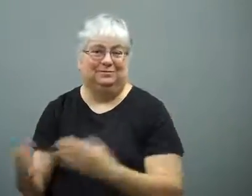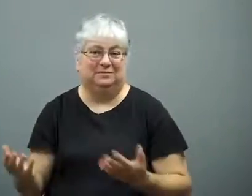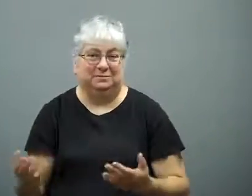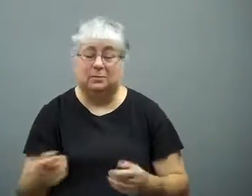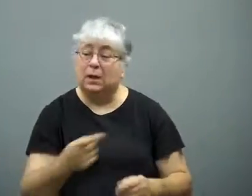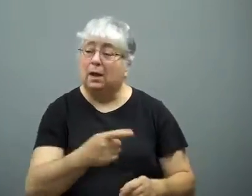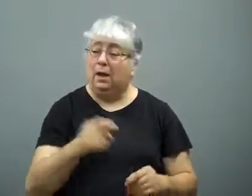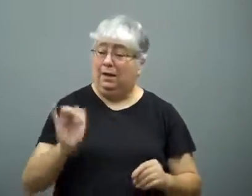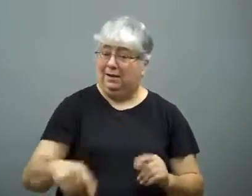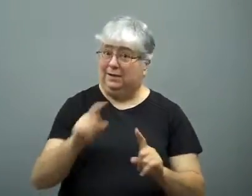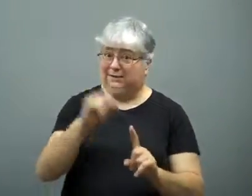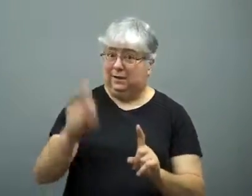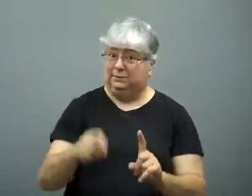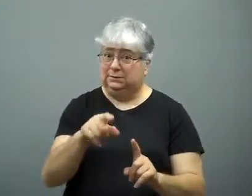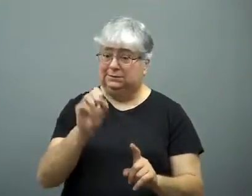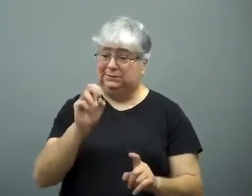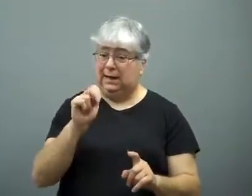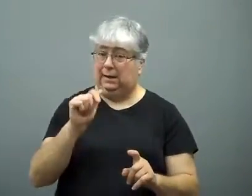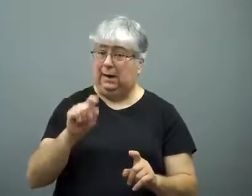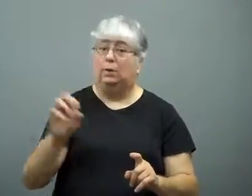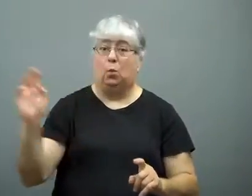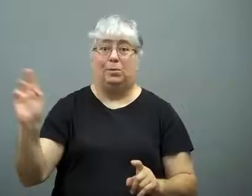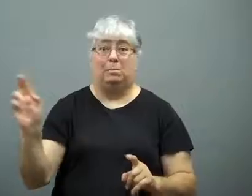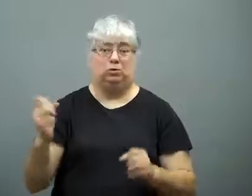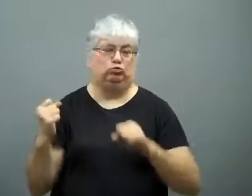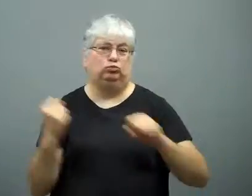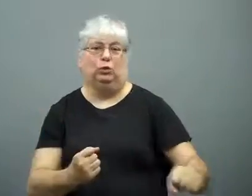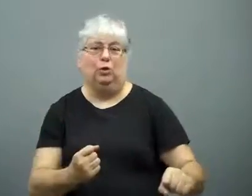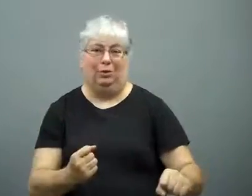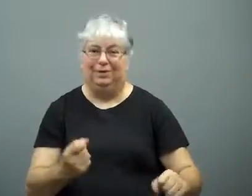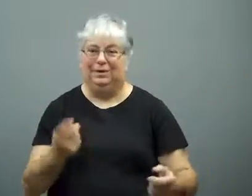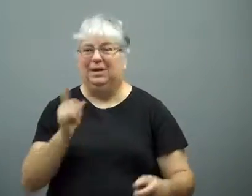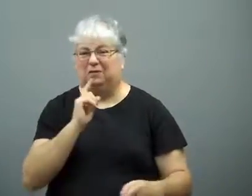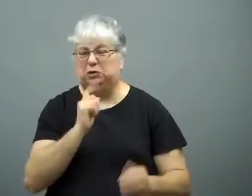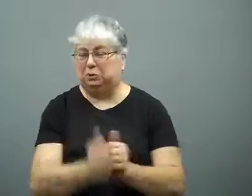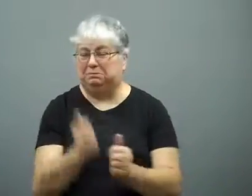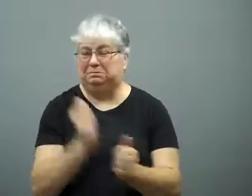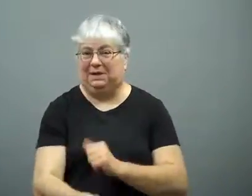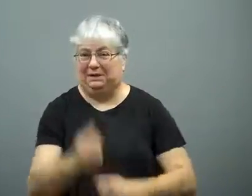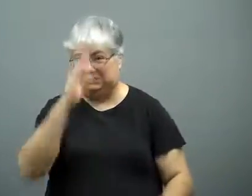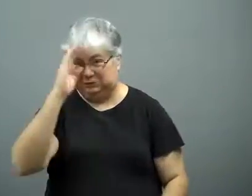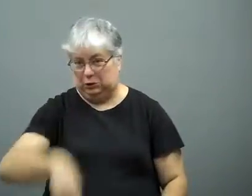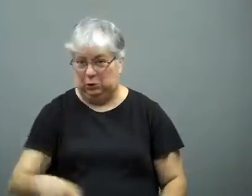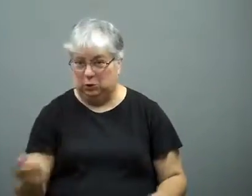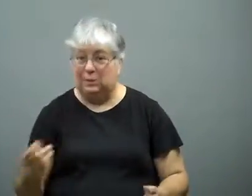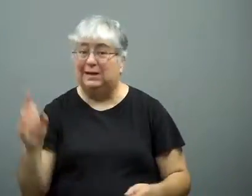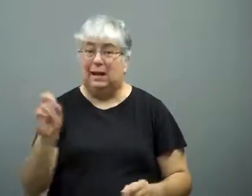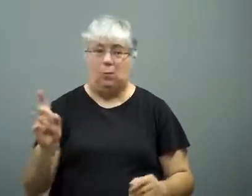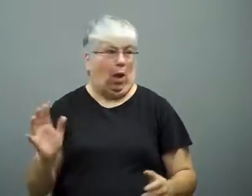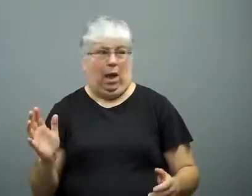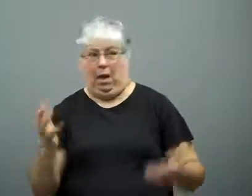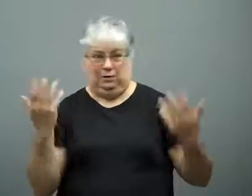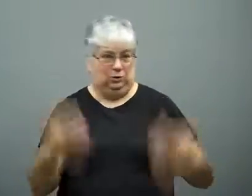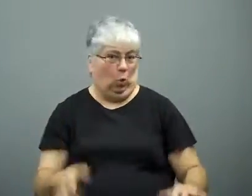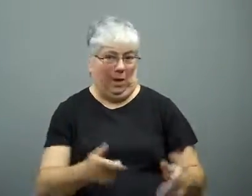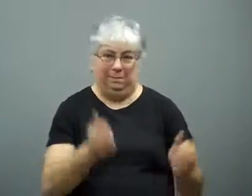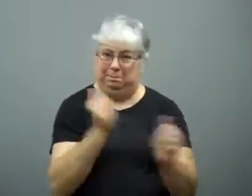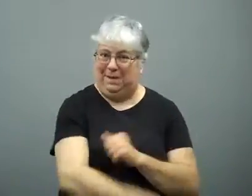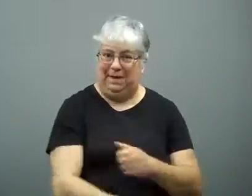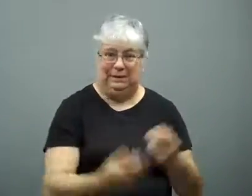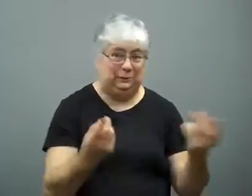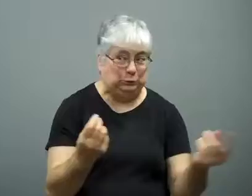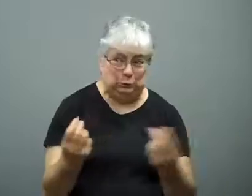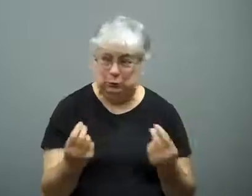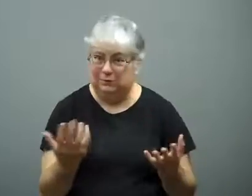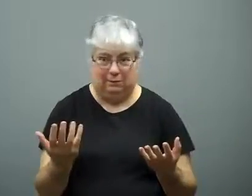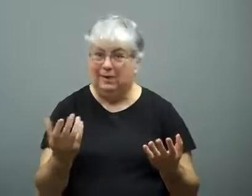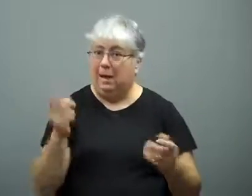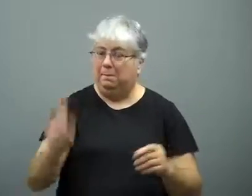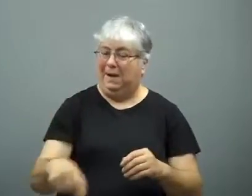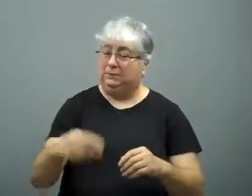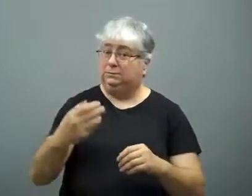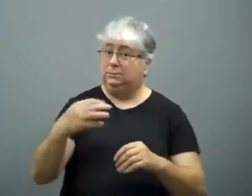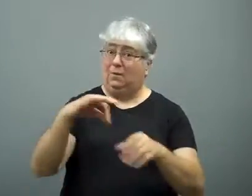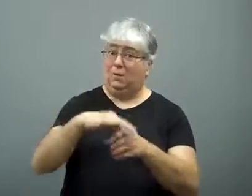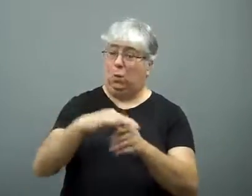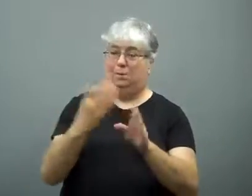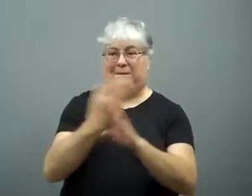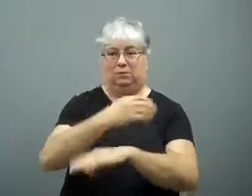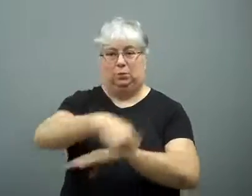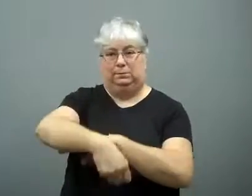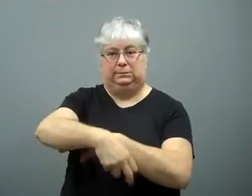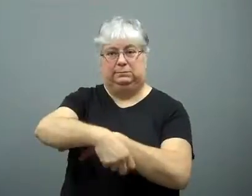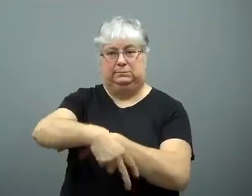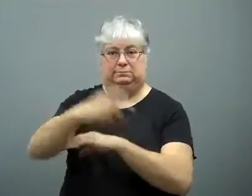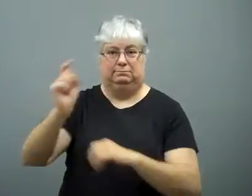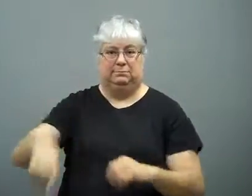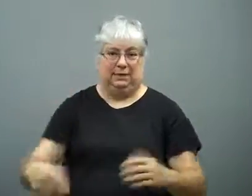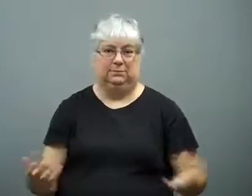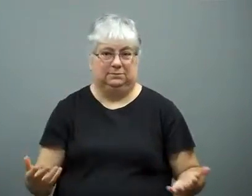The bill was sure to pass in the Republican dominated Senate.